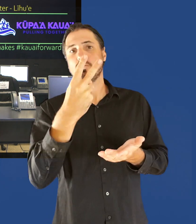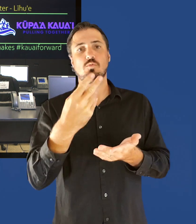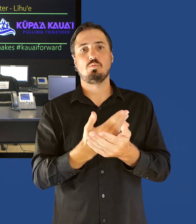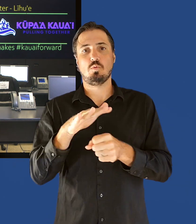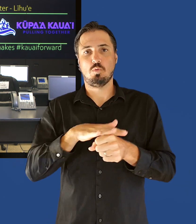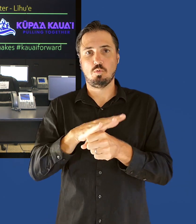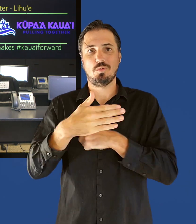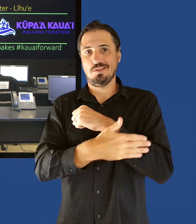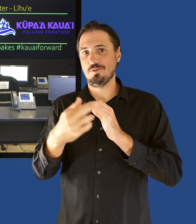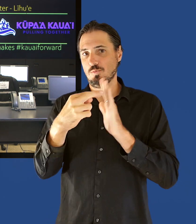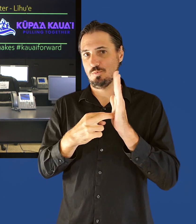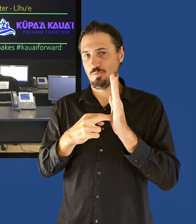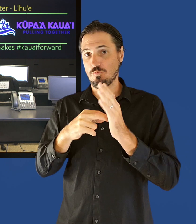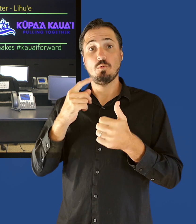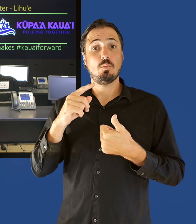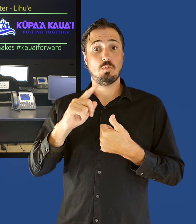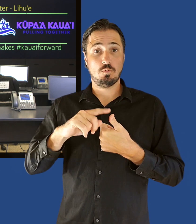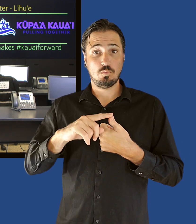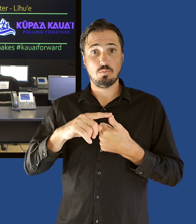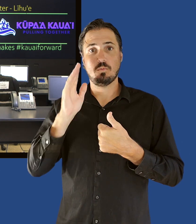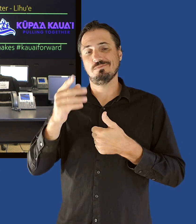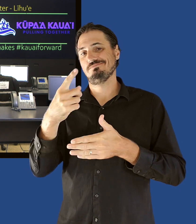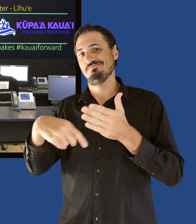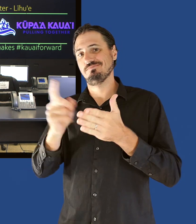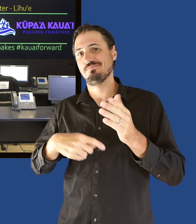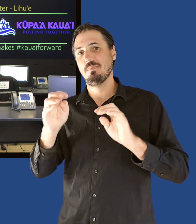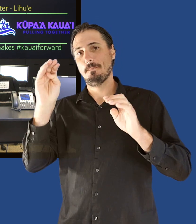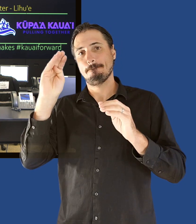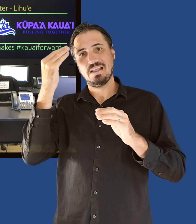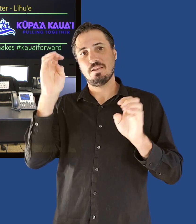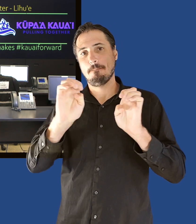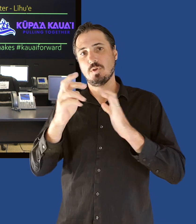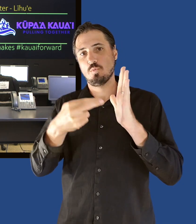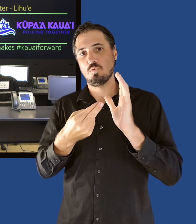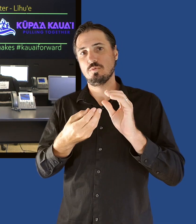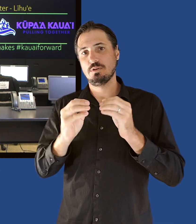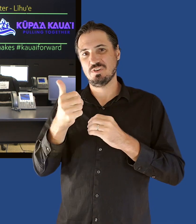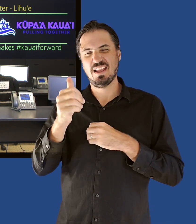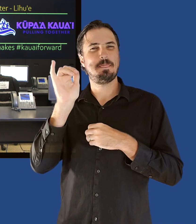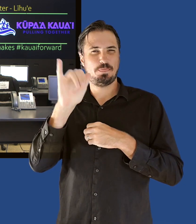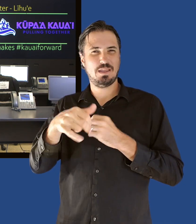The first is the repeal of Mayor’s Emergency Rule 9, which establishes a quarantine for all inter-island travelers.